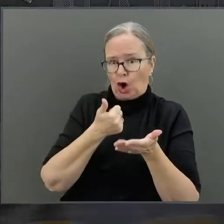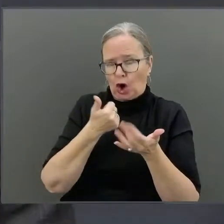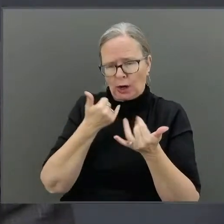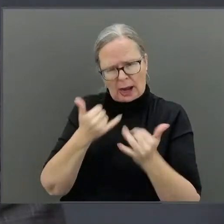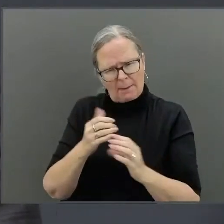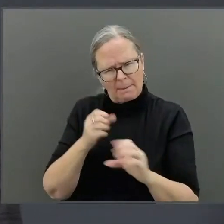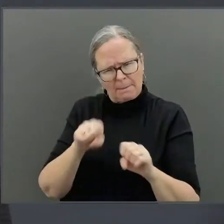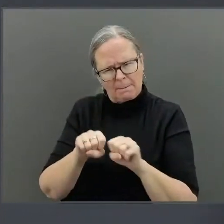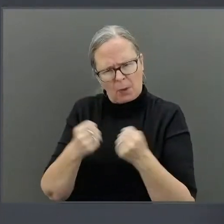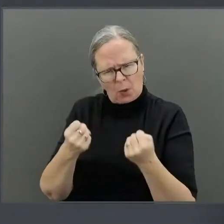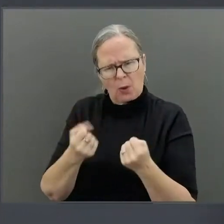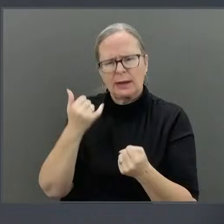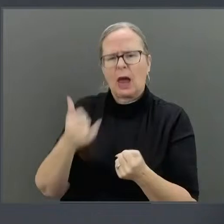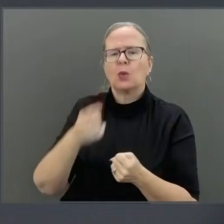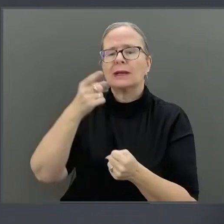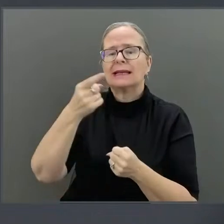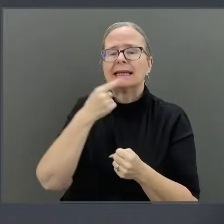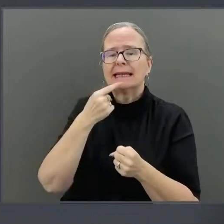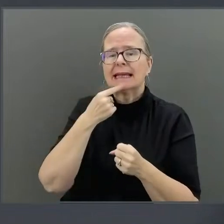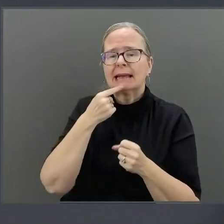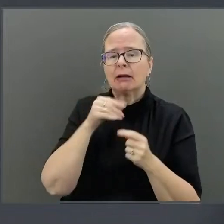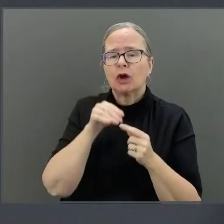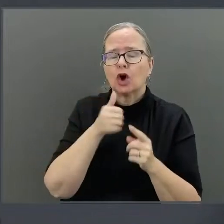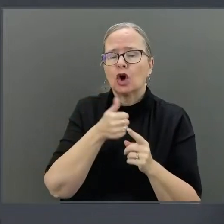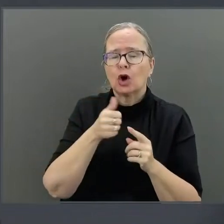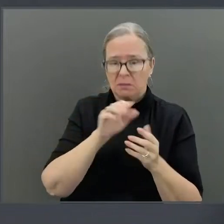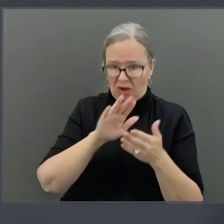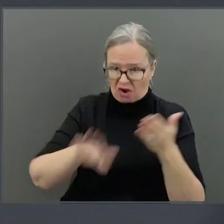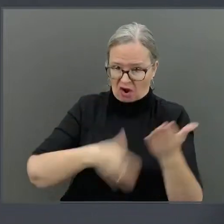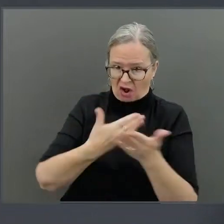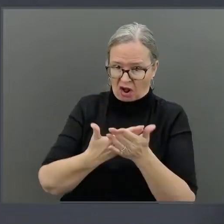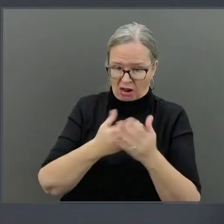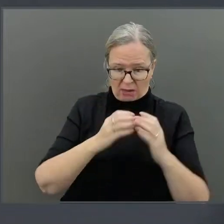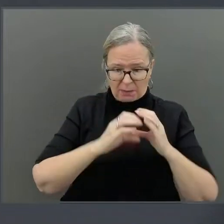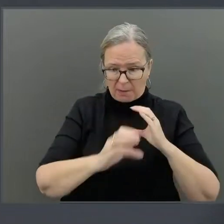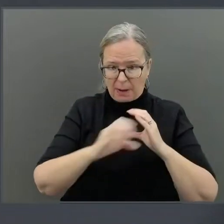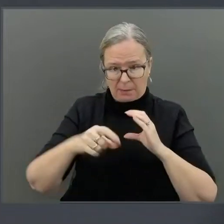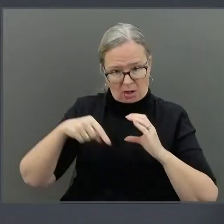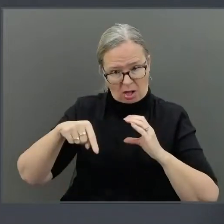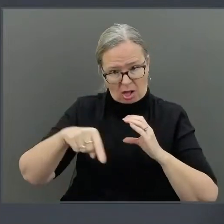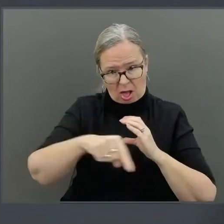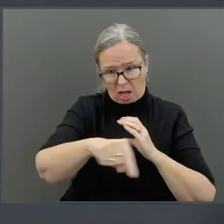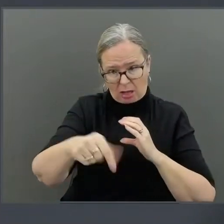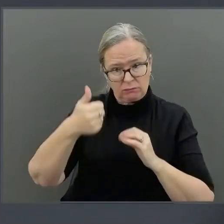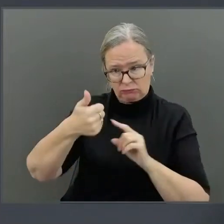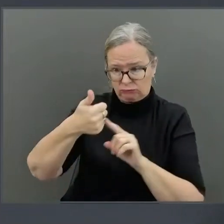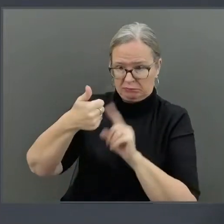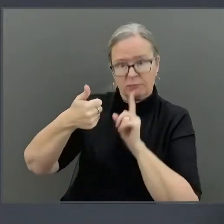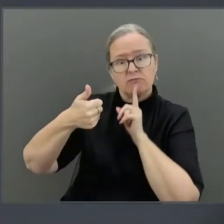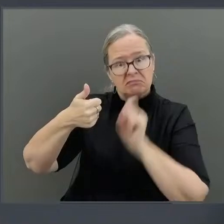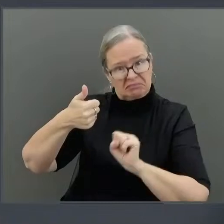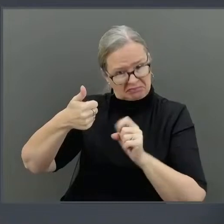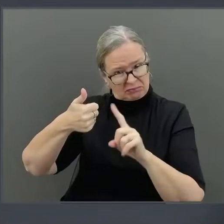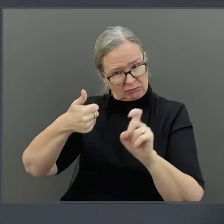like I said we have over 5,000 km of pipe across the city of that over 460 km is feeder main which